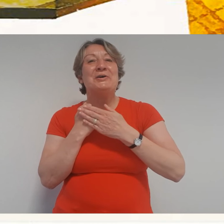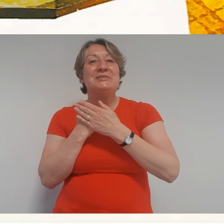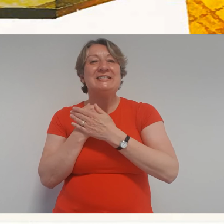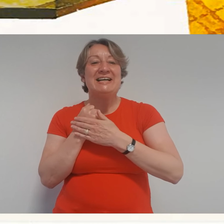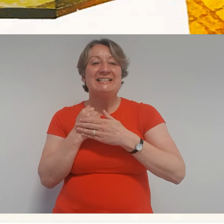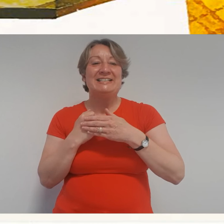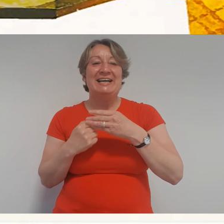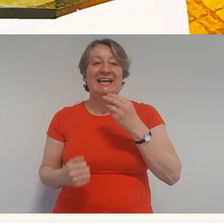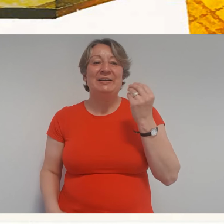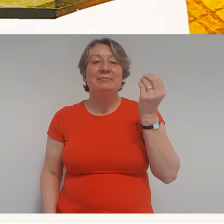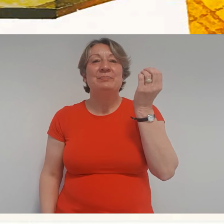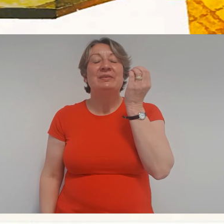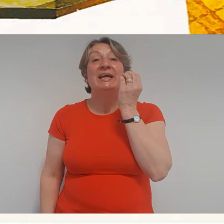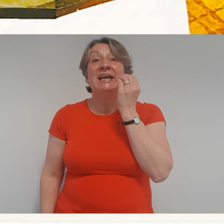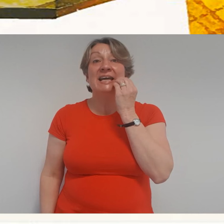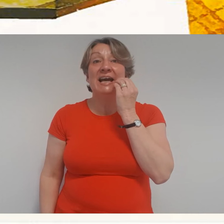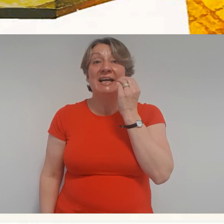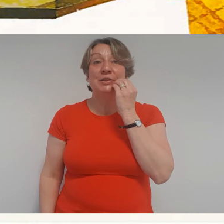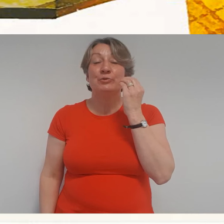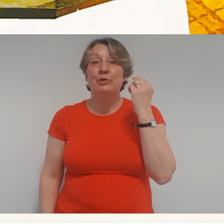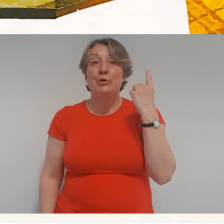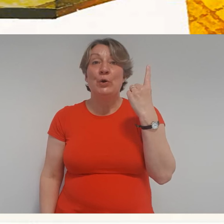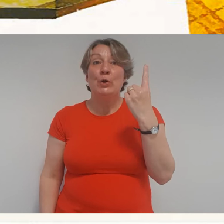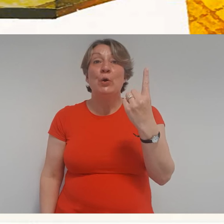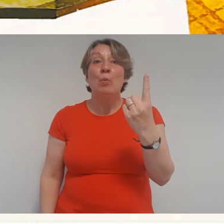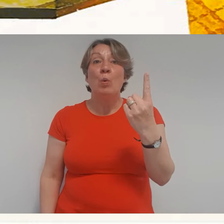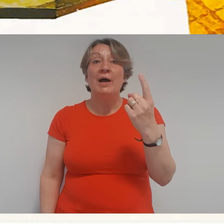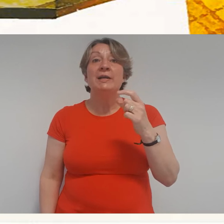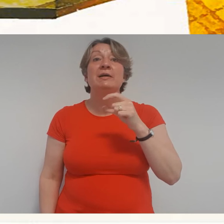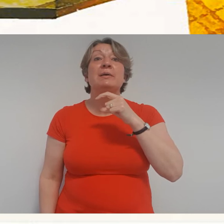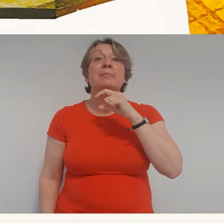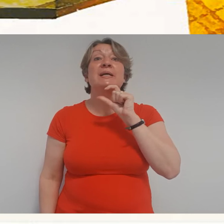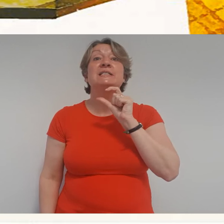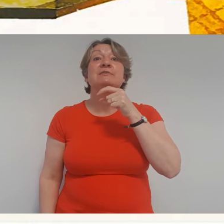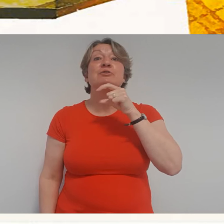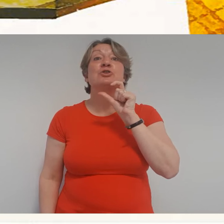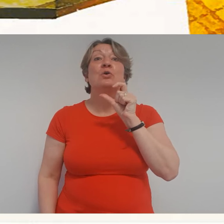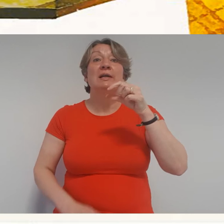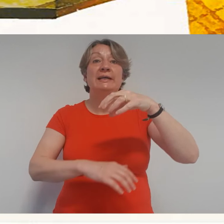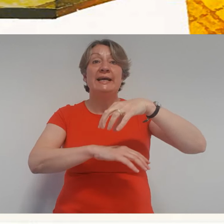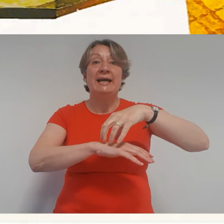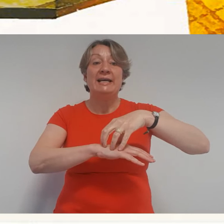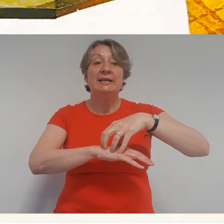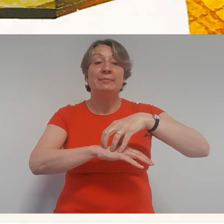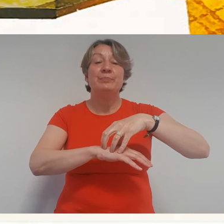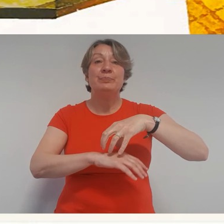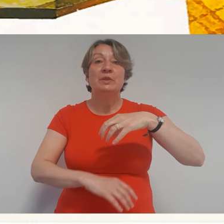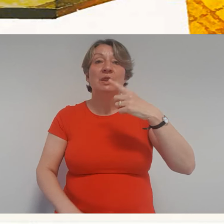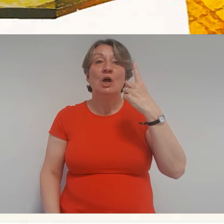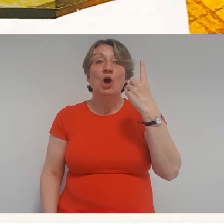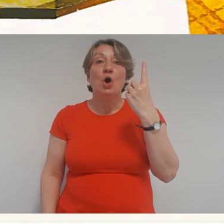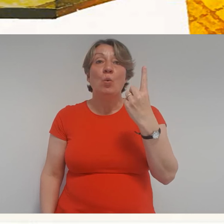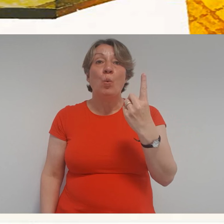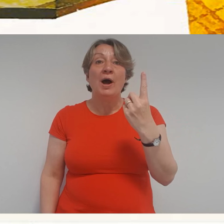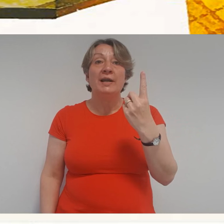on Saturday he ate through one piece of chocolate cake,